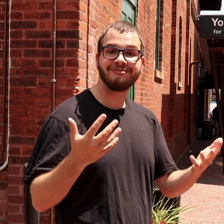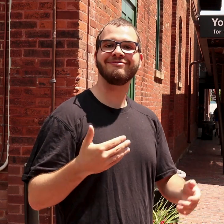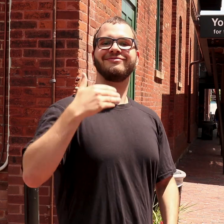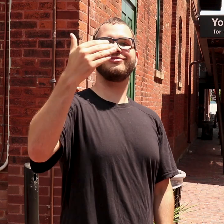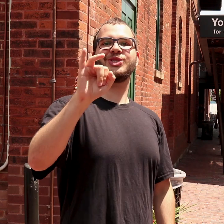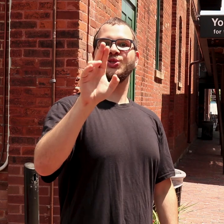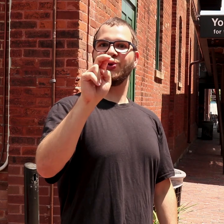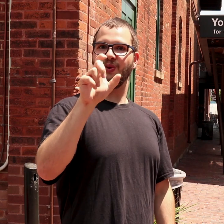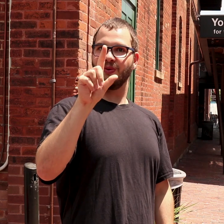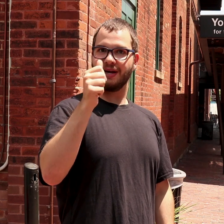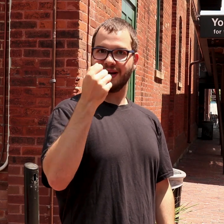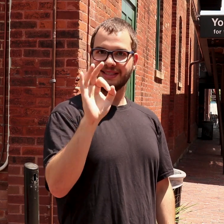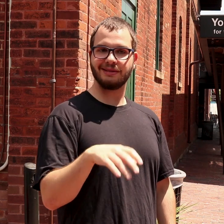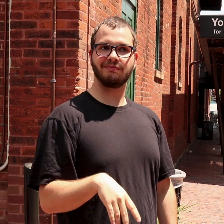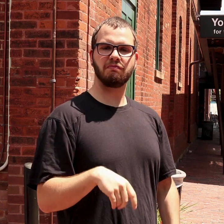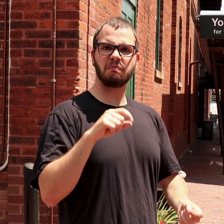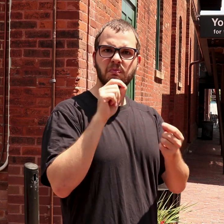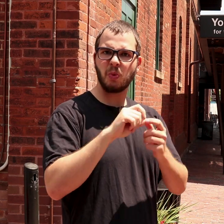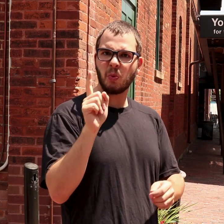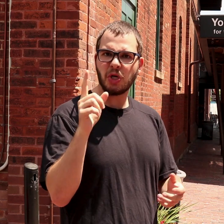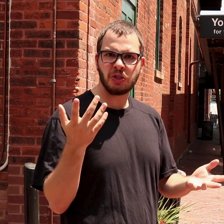It will begin this June 2019. Where will it take place?